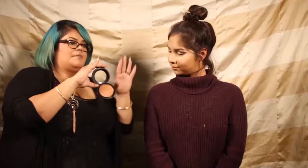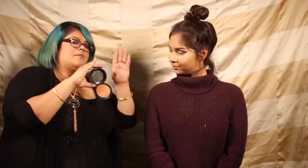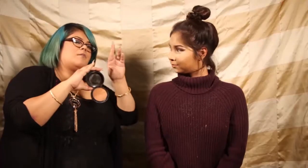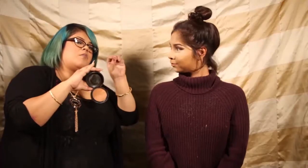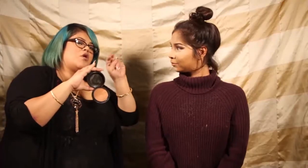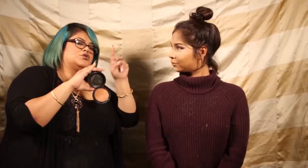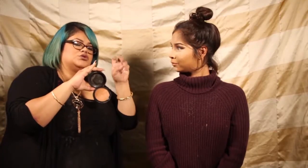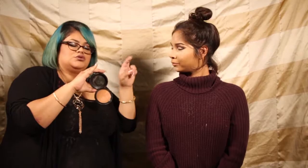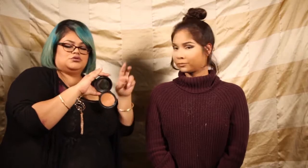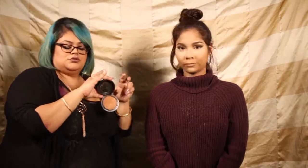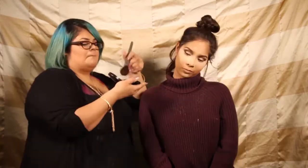Bronzer..